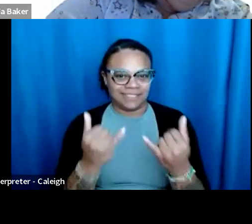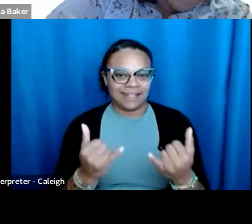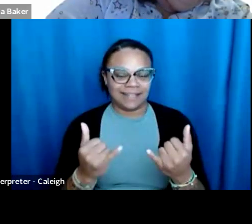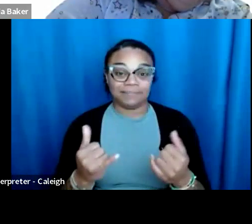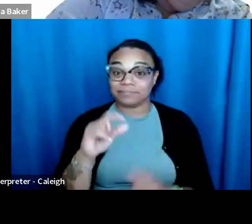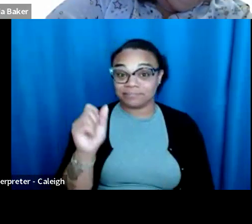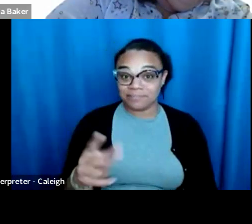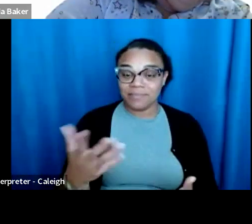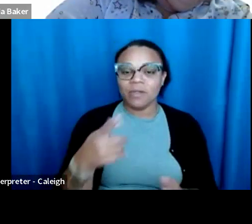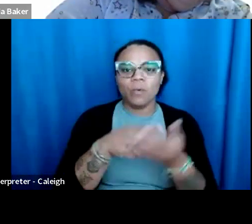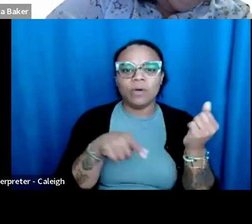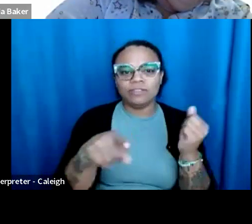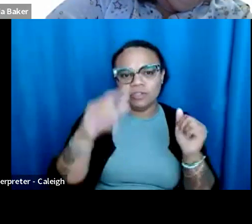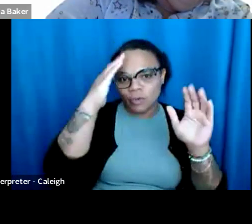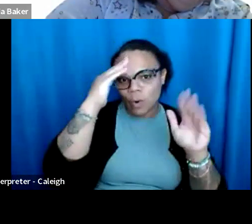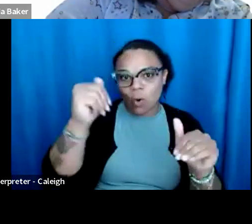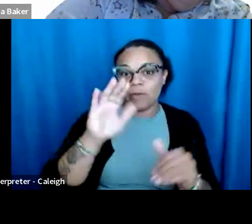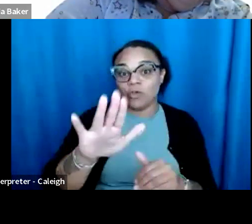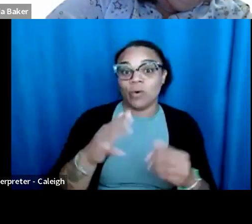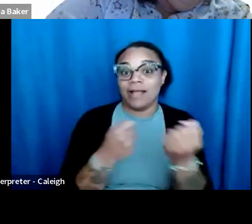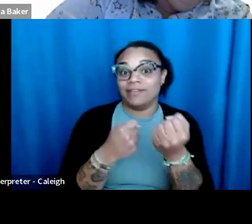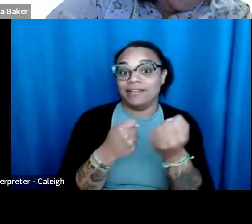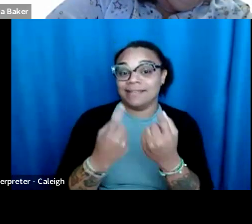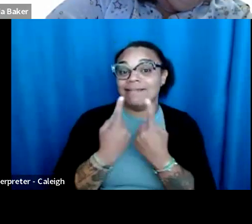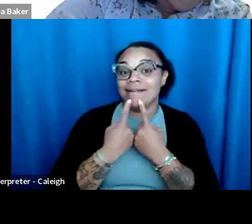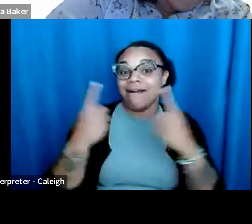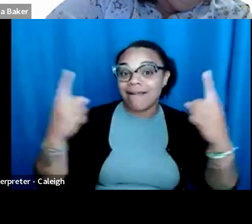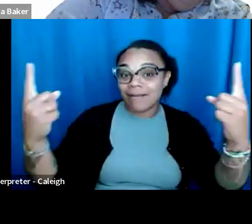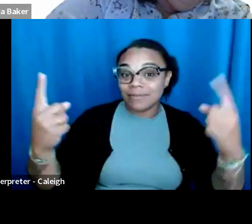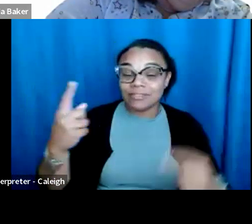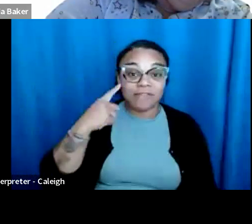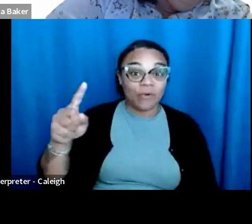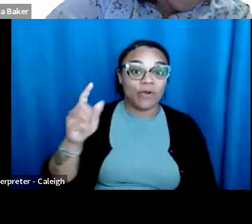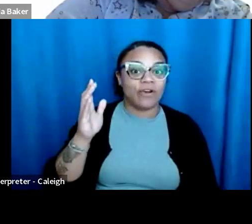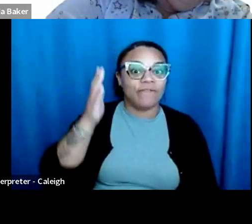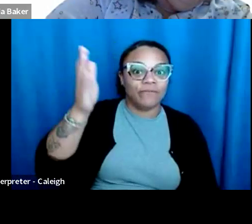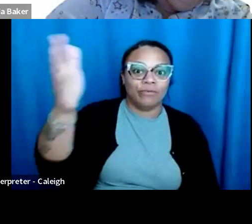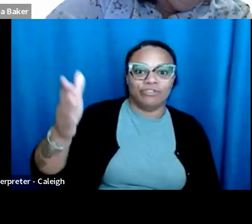what do you hope your advocacy accomplishes for future generations of people with disabilities?